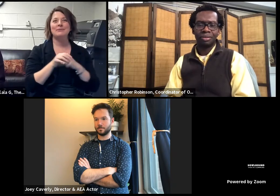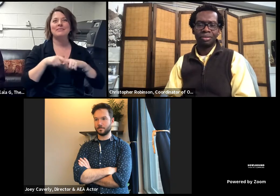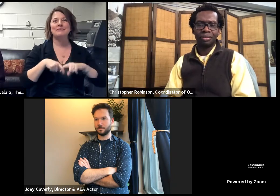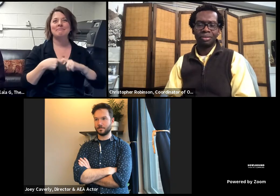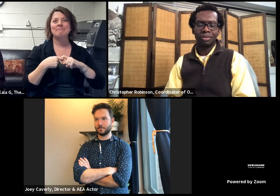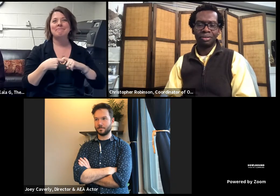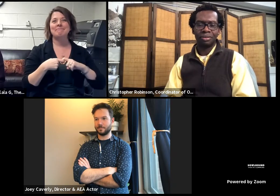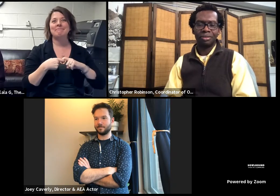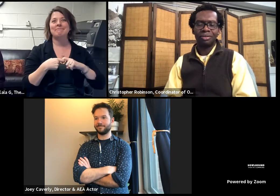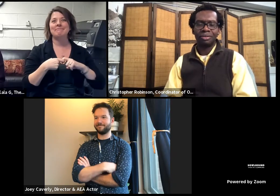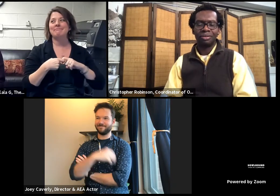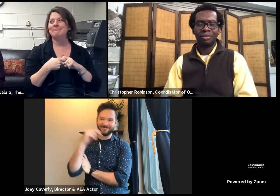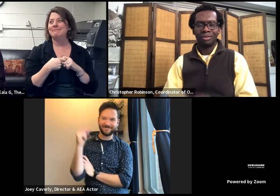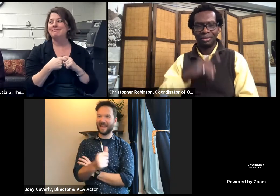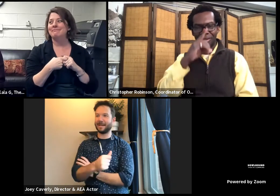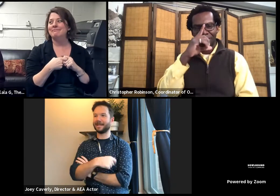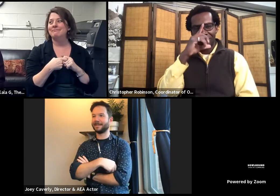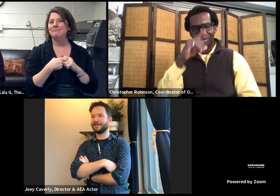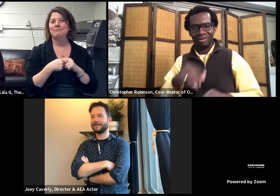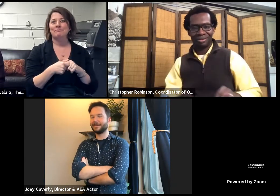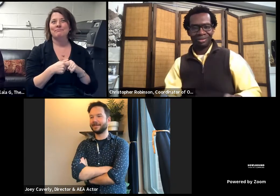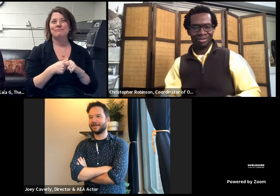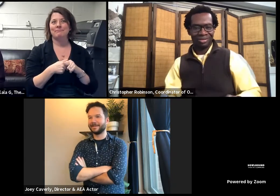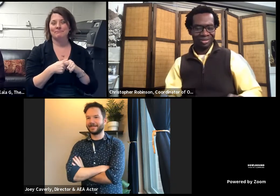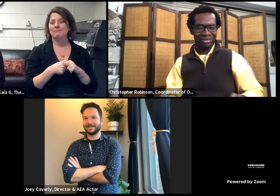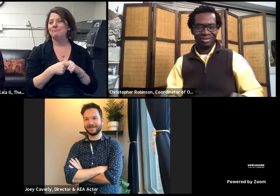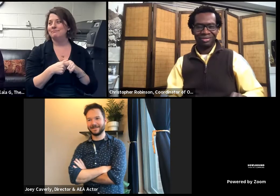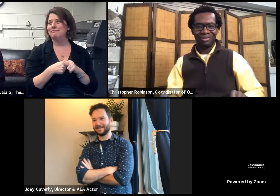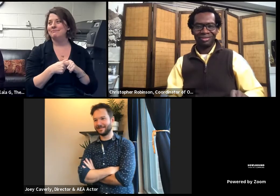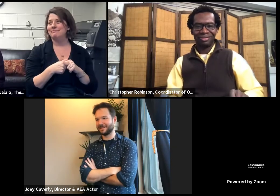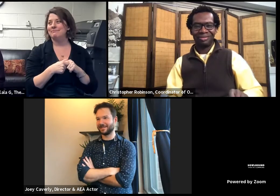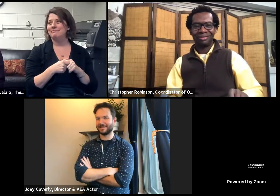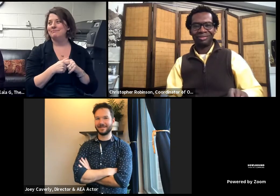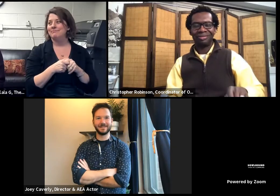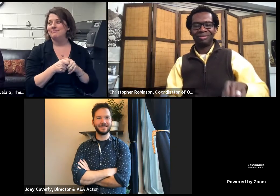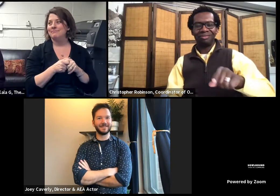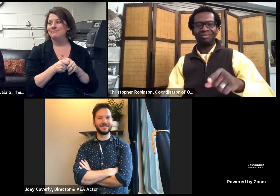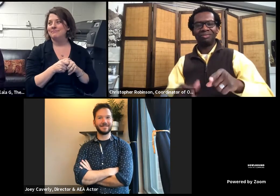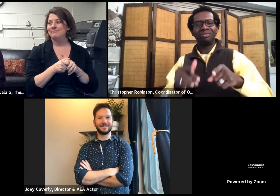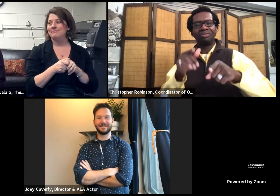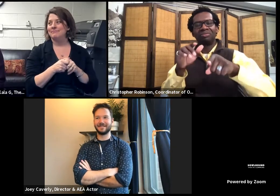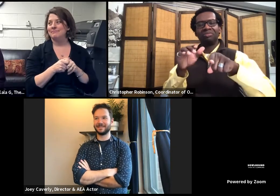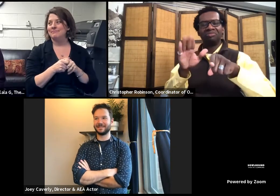I'm having technical difficulties with the audio. Isaiah can help out with the audio for this. I can interpret this question if it's helpful.